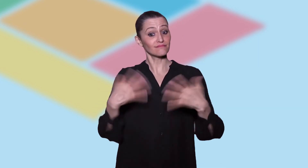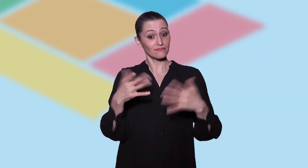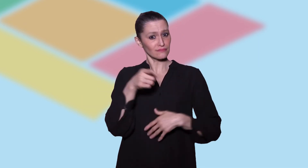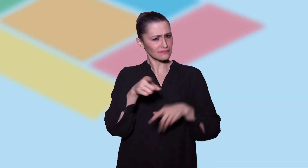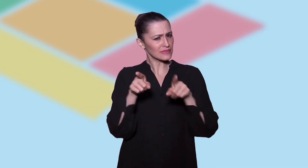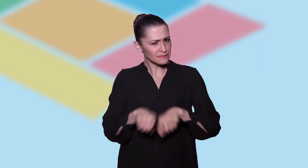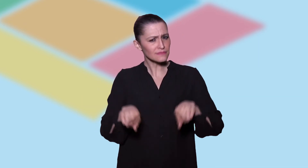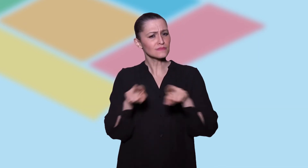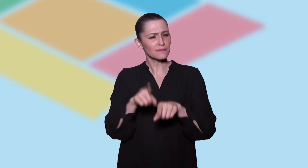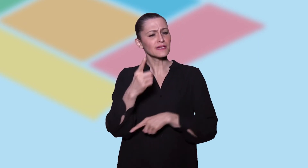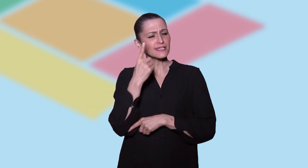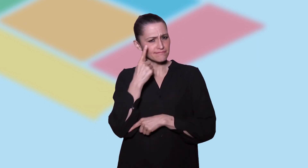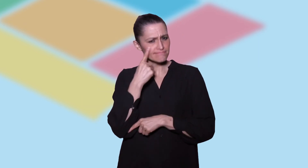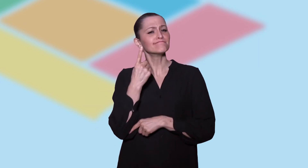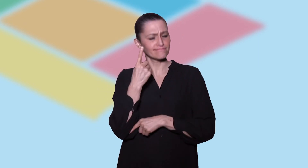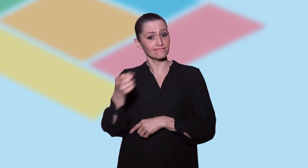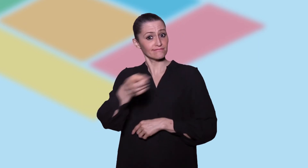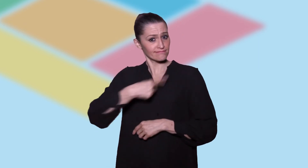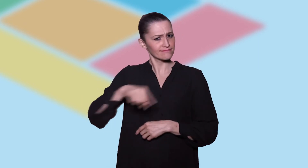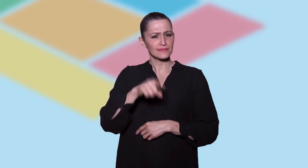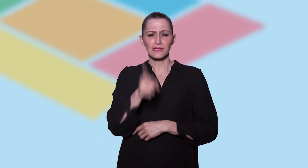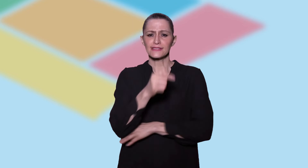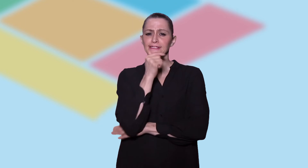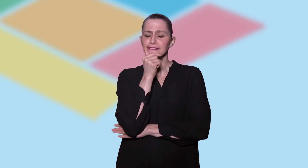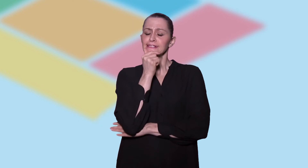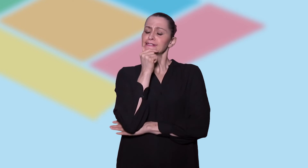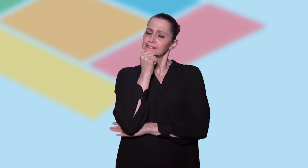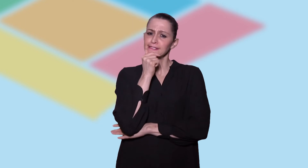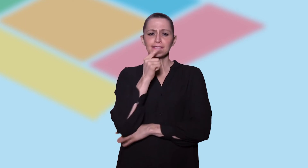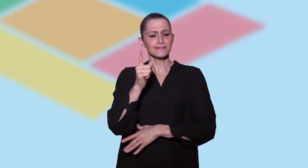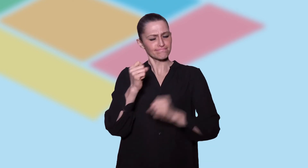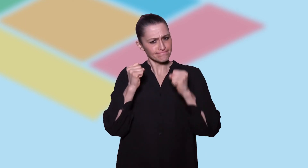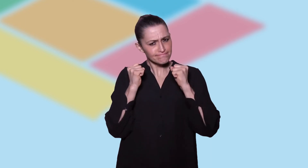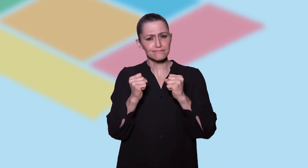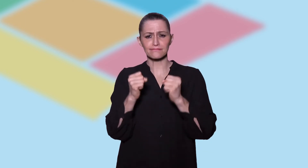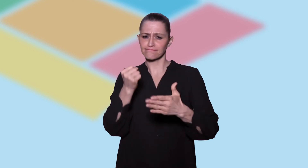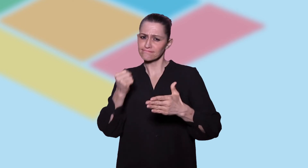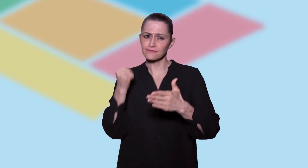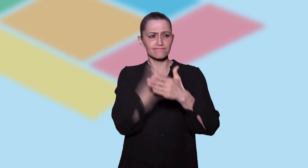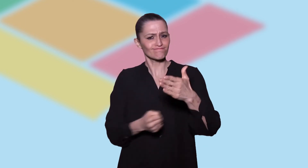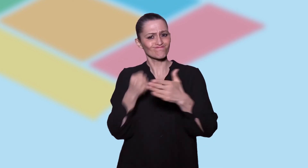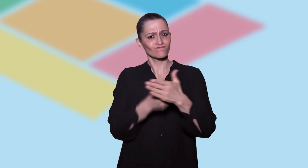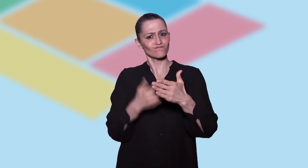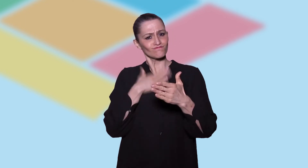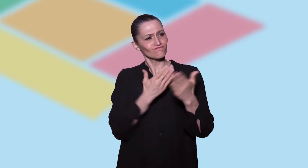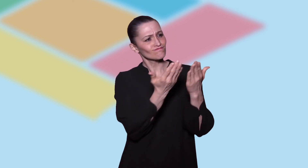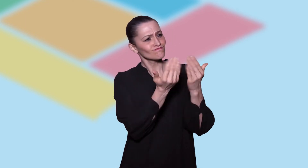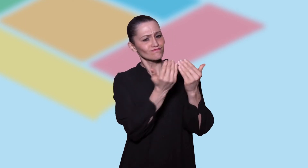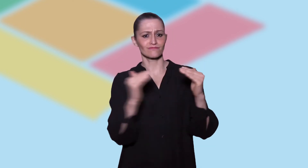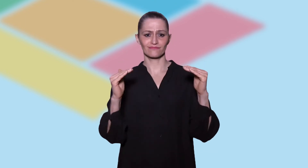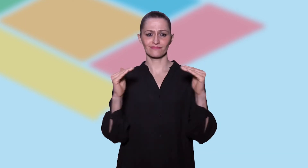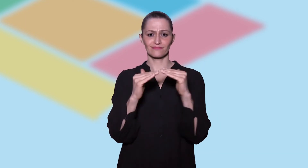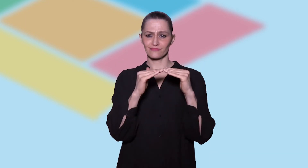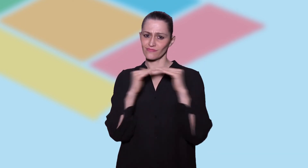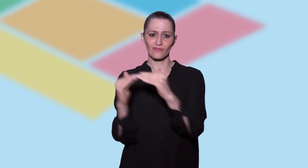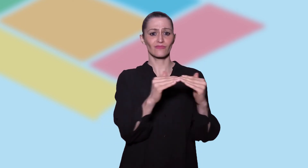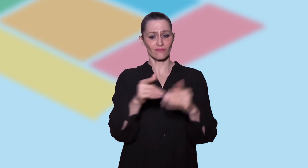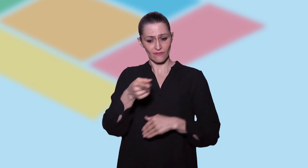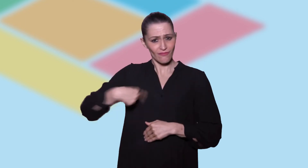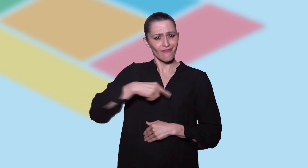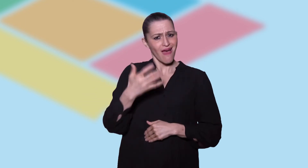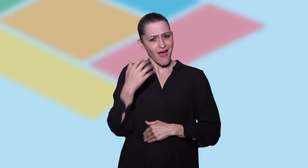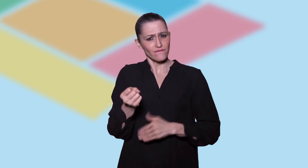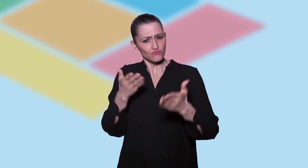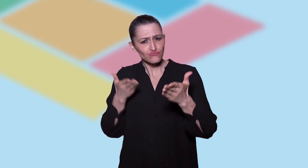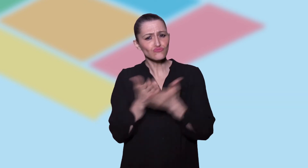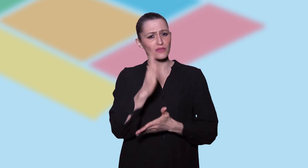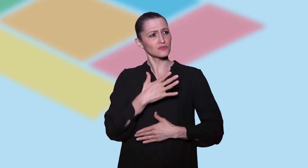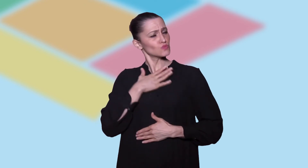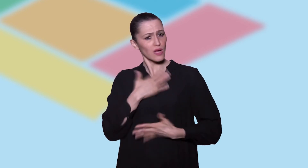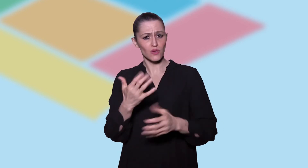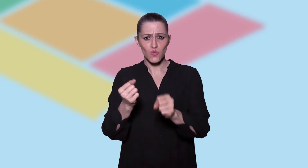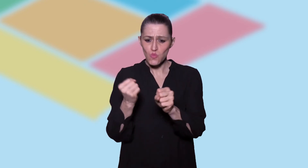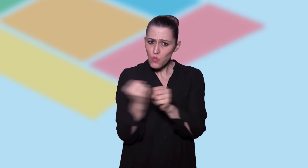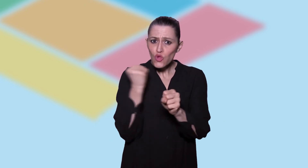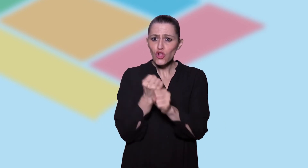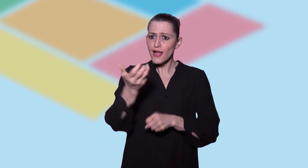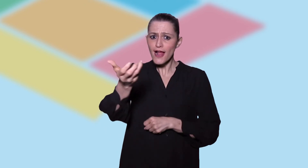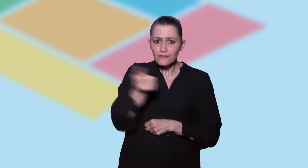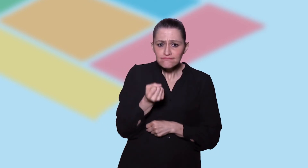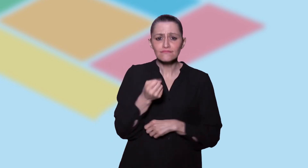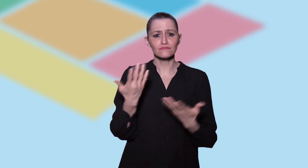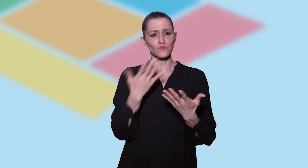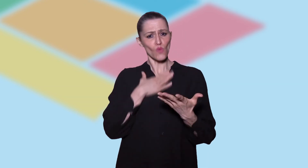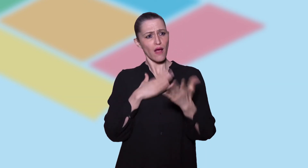It is up to us to push for legal rights in employment,